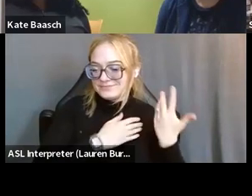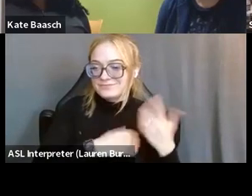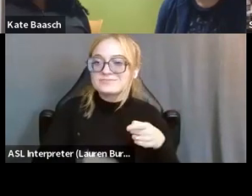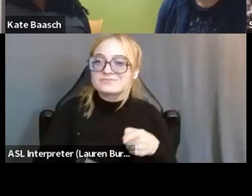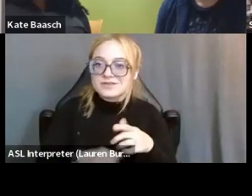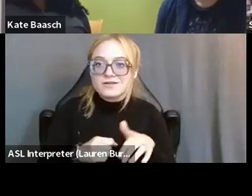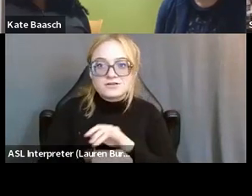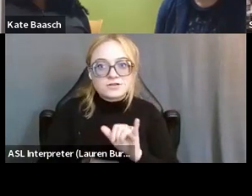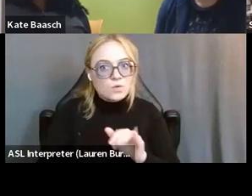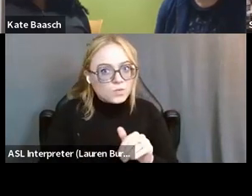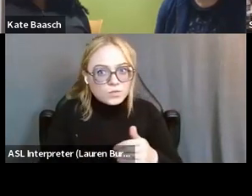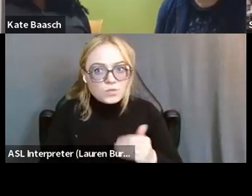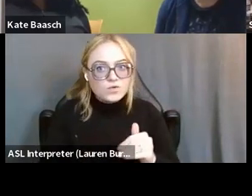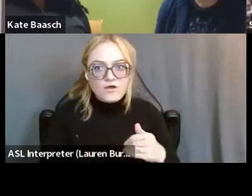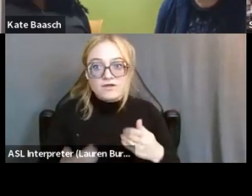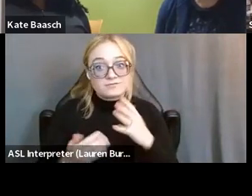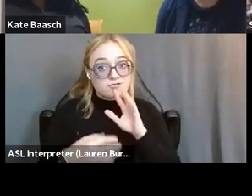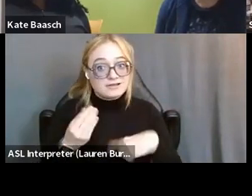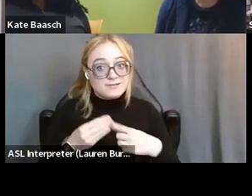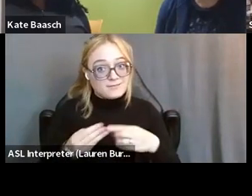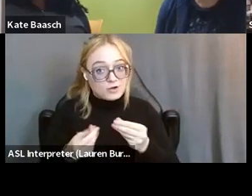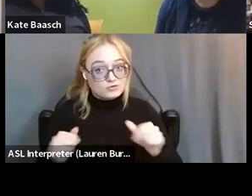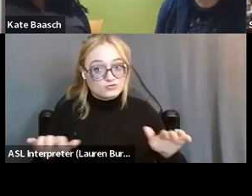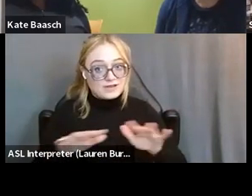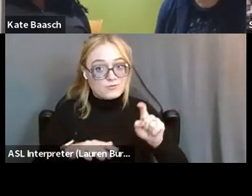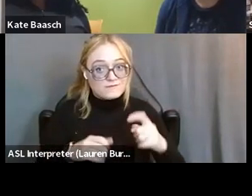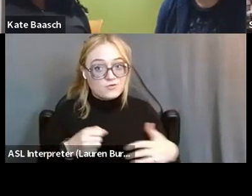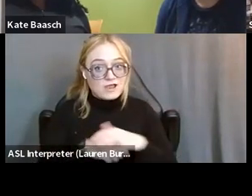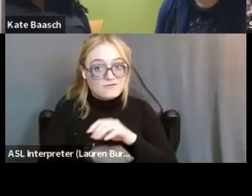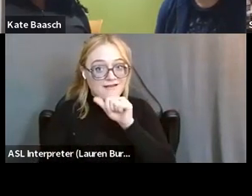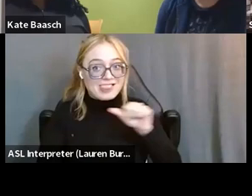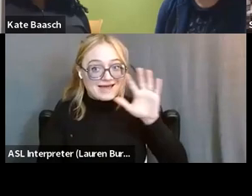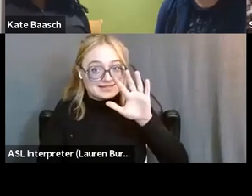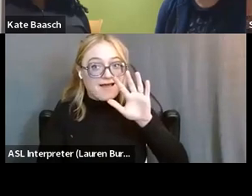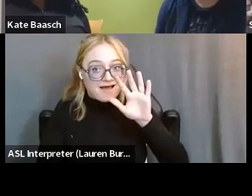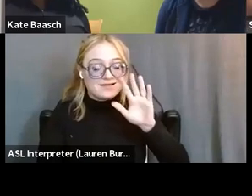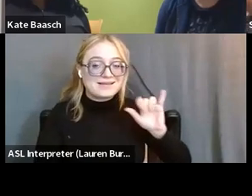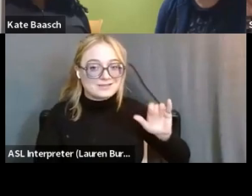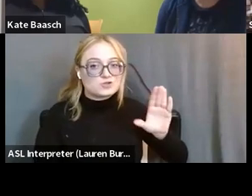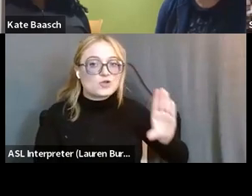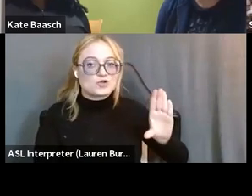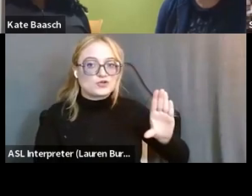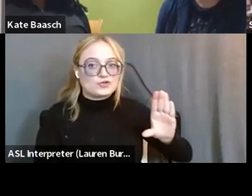you talk about ground, you gotta cover, Alaska is in her jurisdiction that she covers.